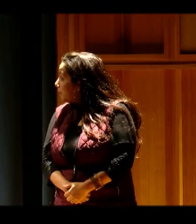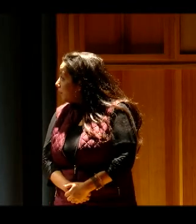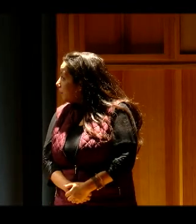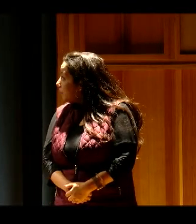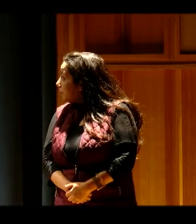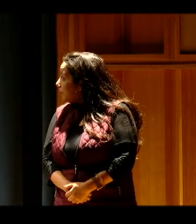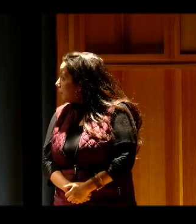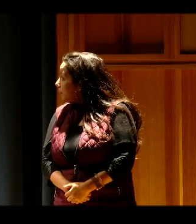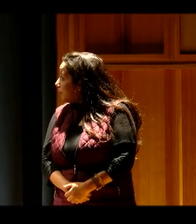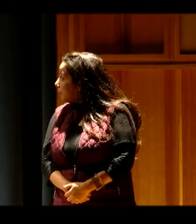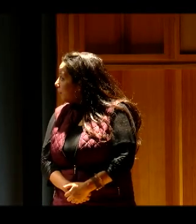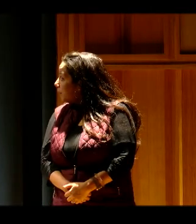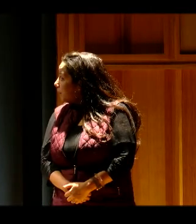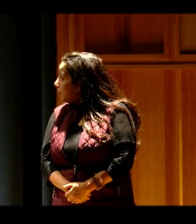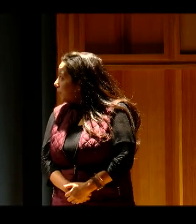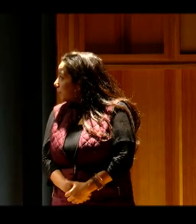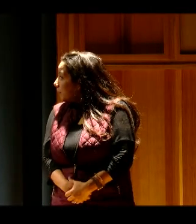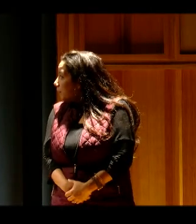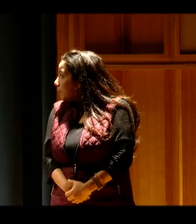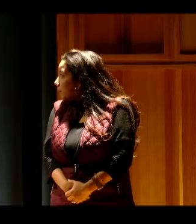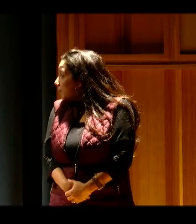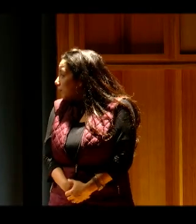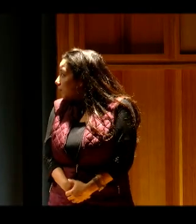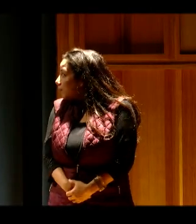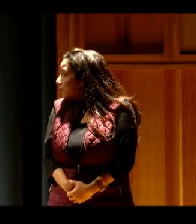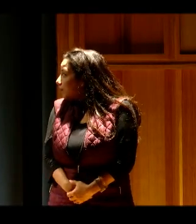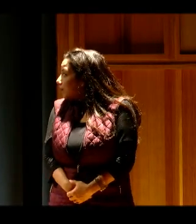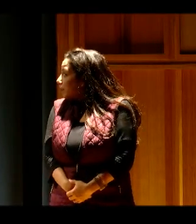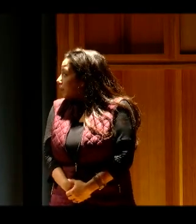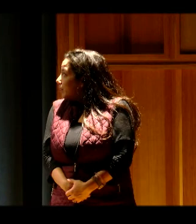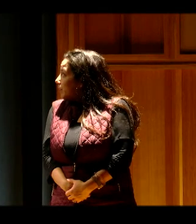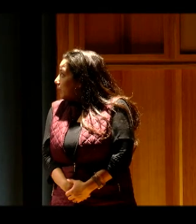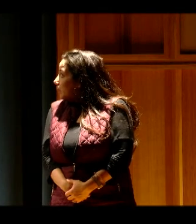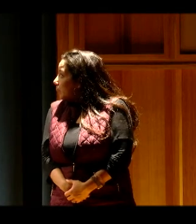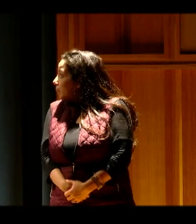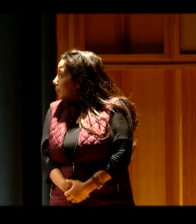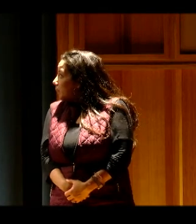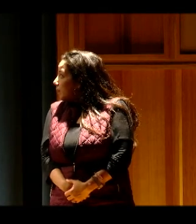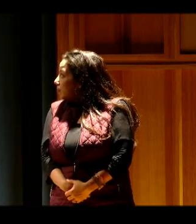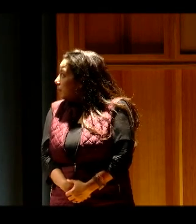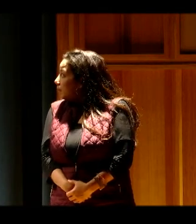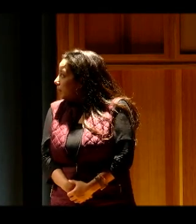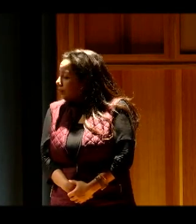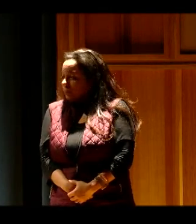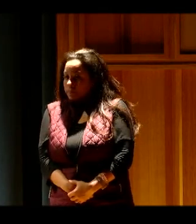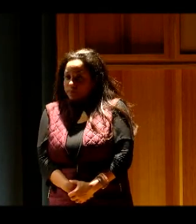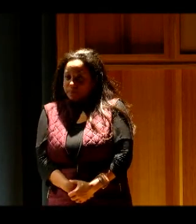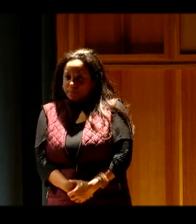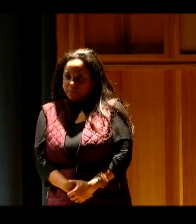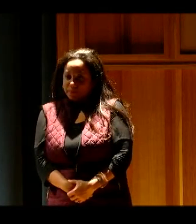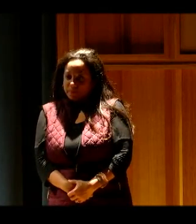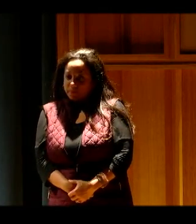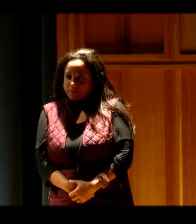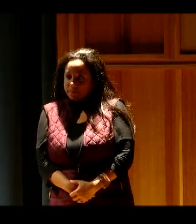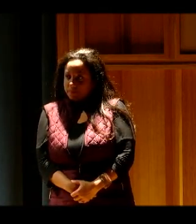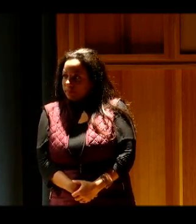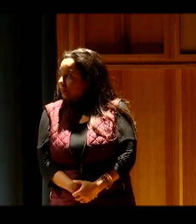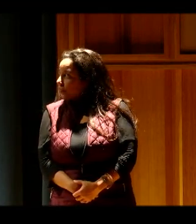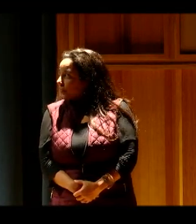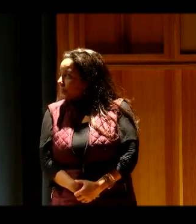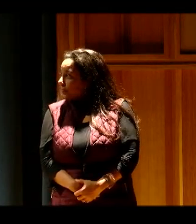applause -